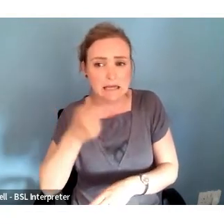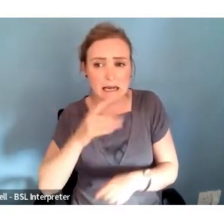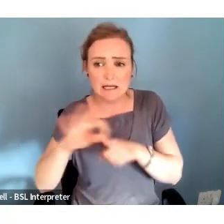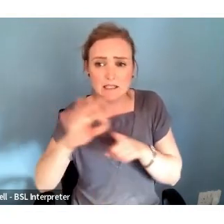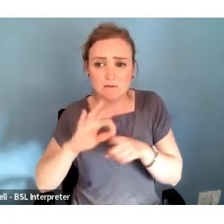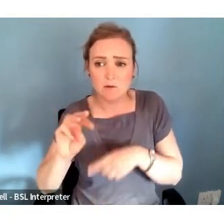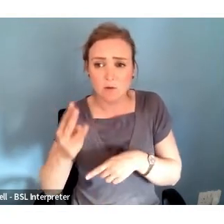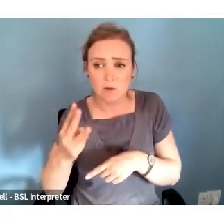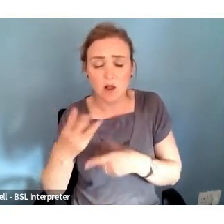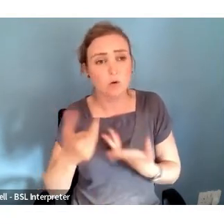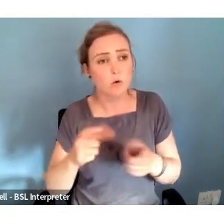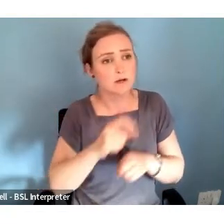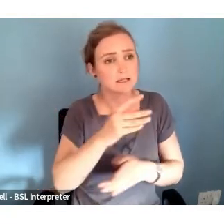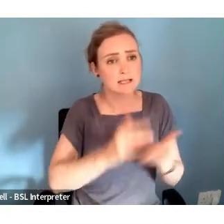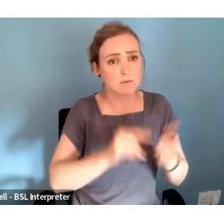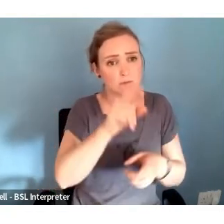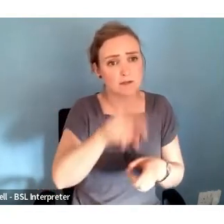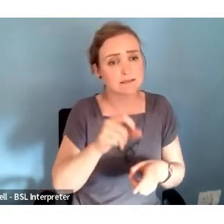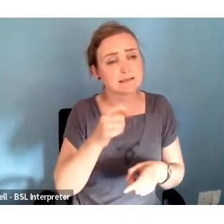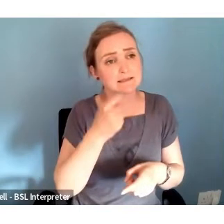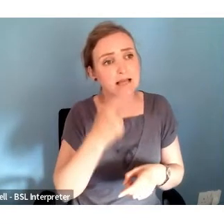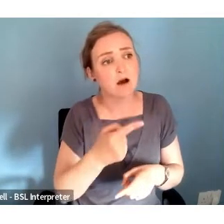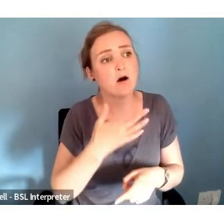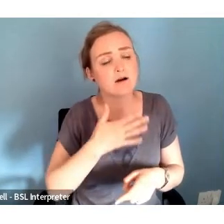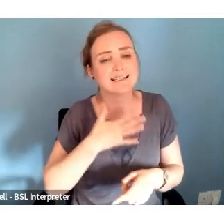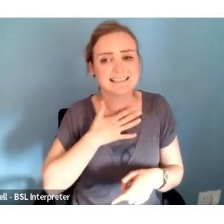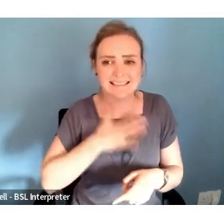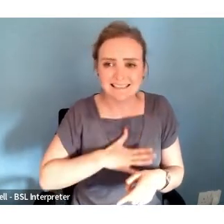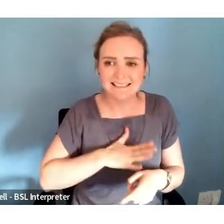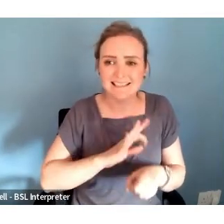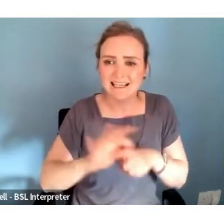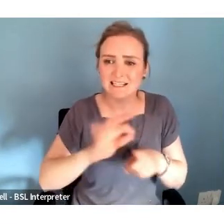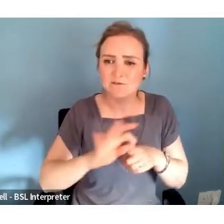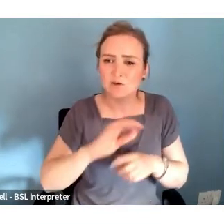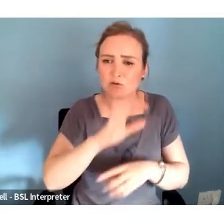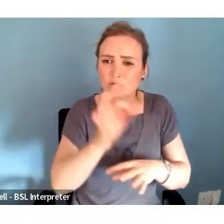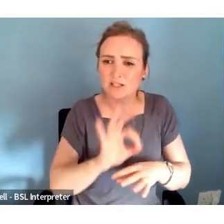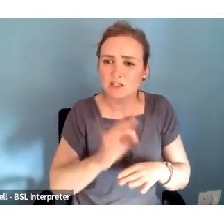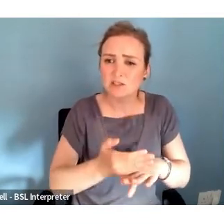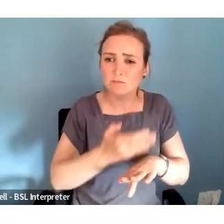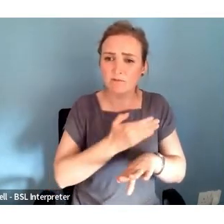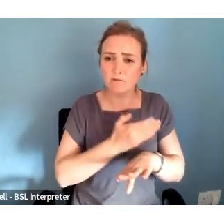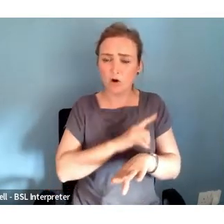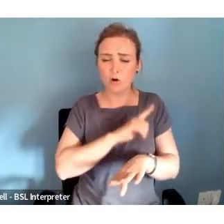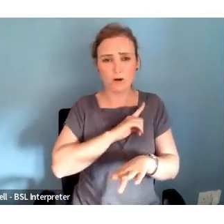interview questions in advance because I take a bit longer to process question s? It could be anything like that,